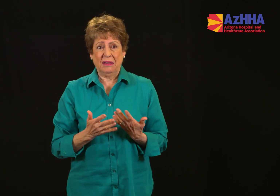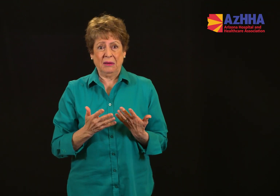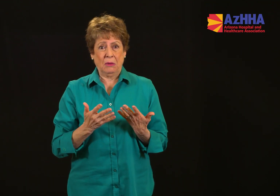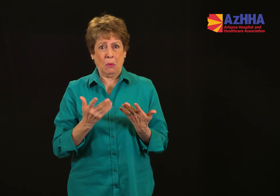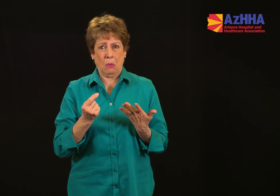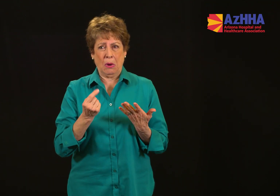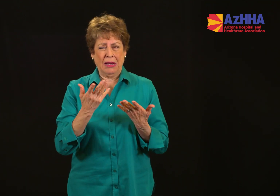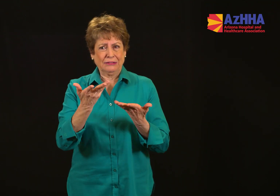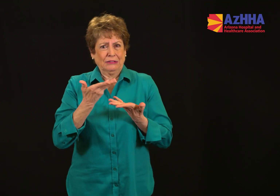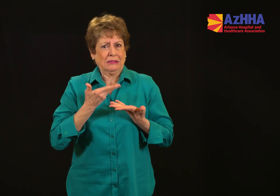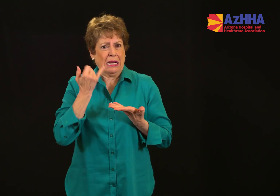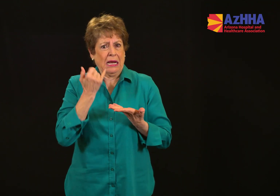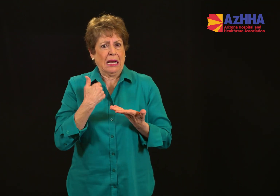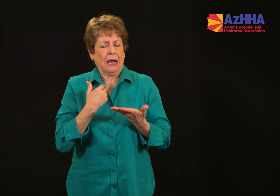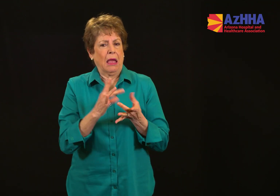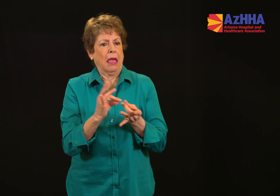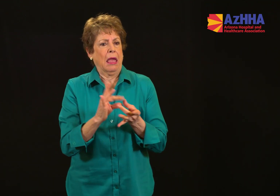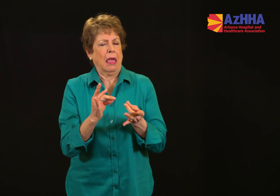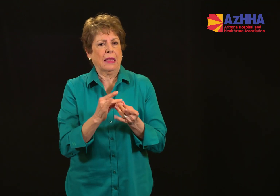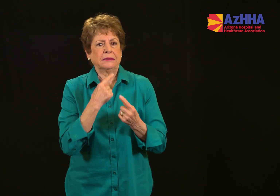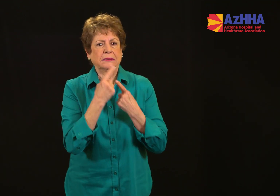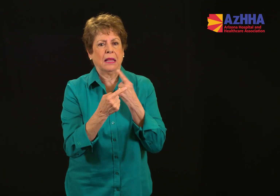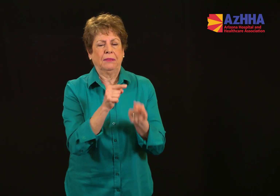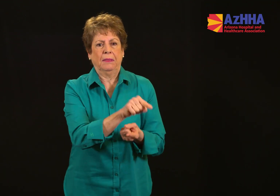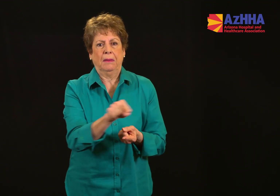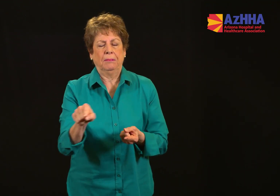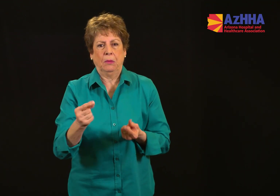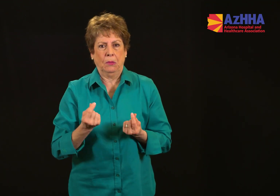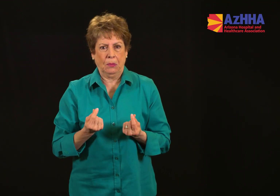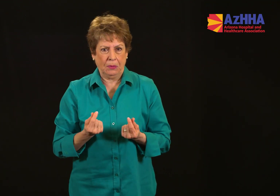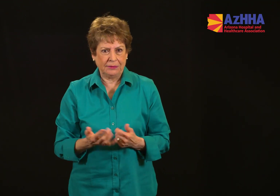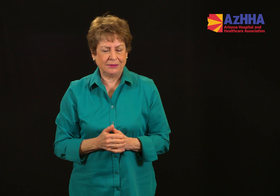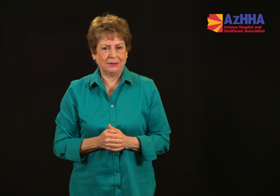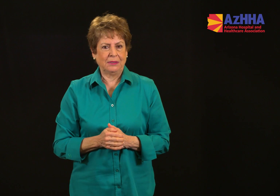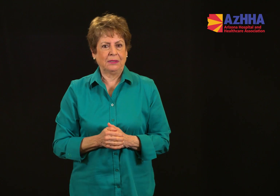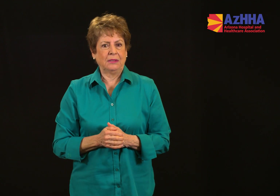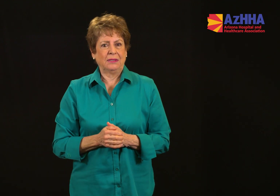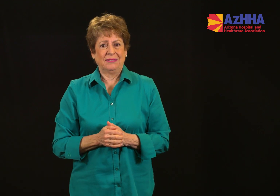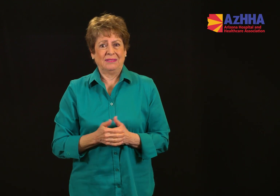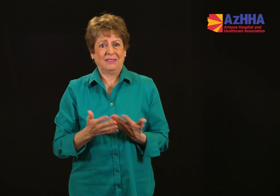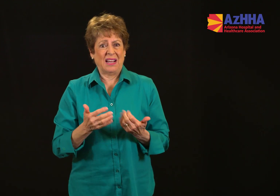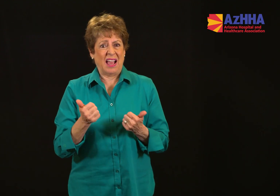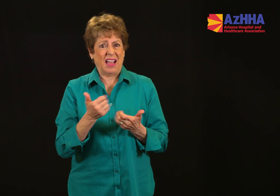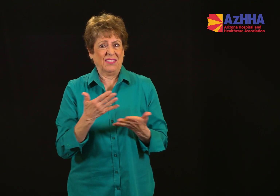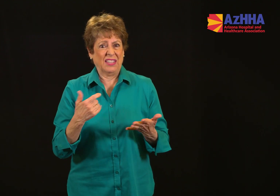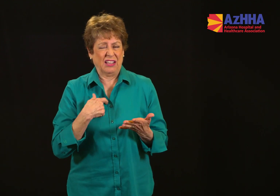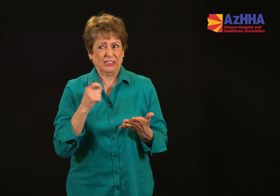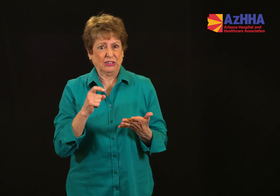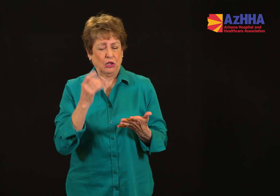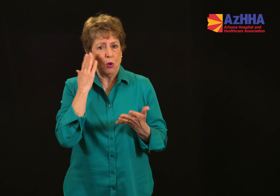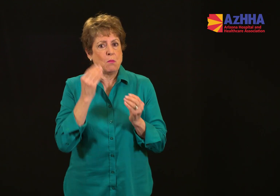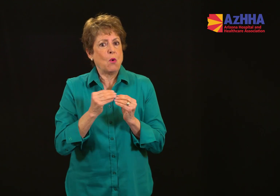What would you recommend saying to them? Is there anything they should know